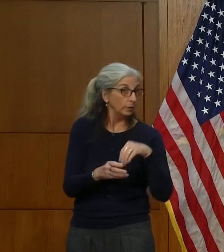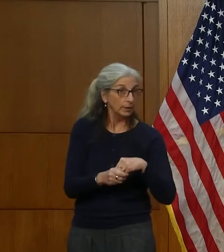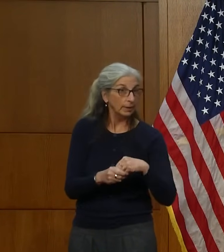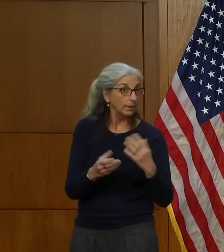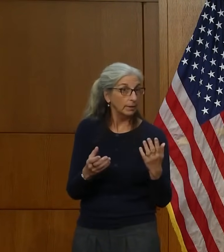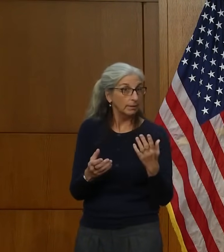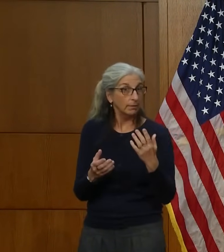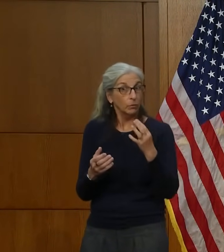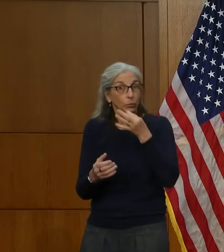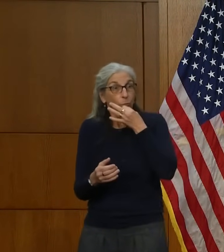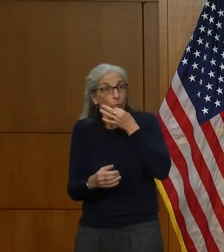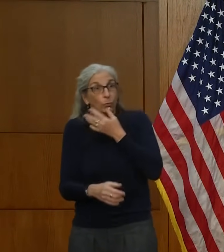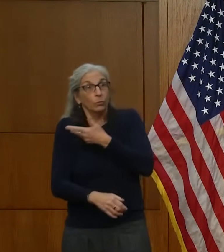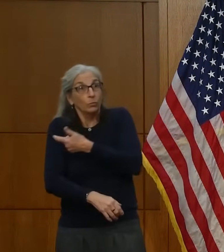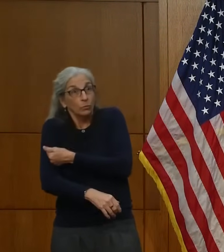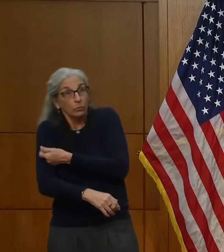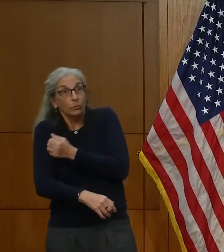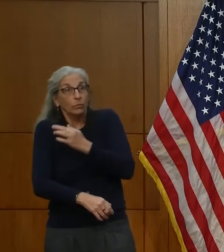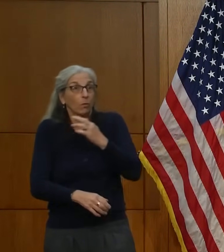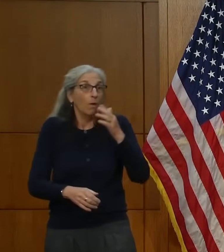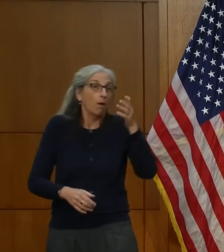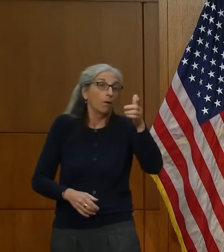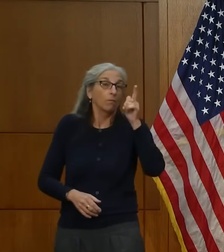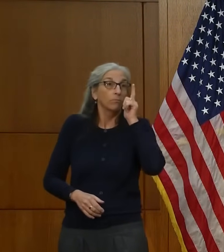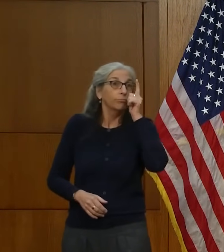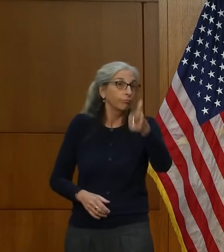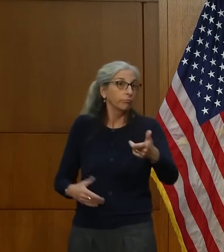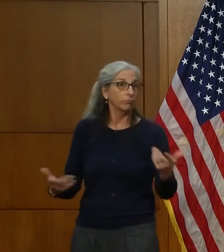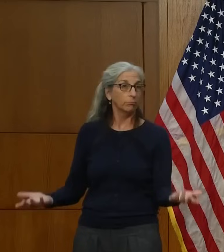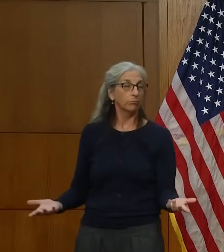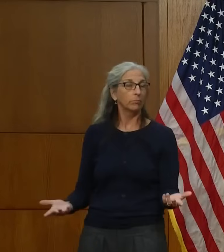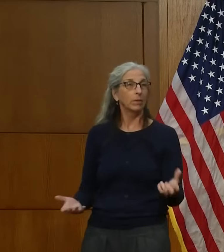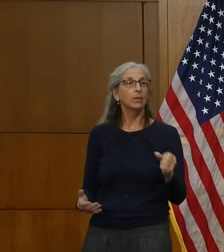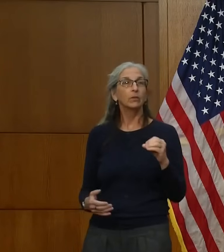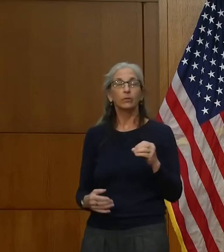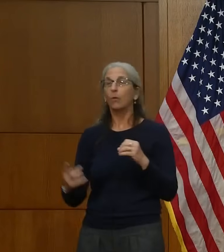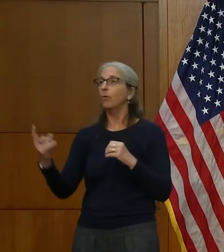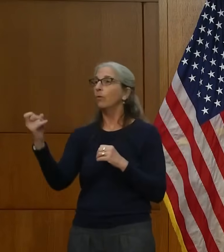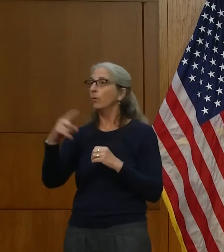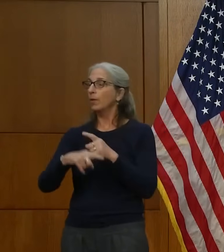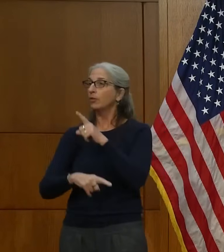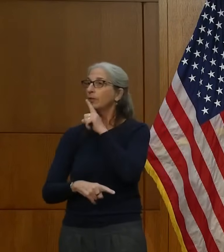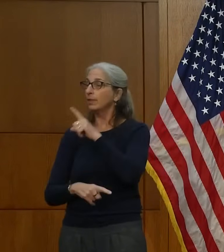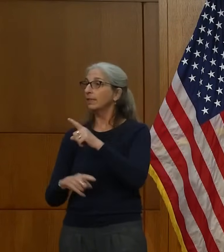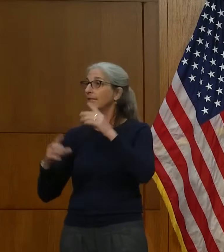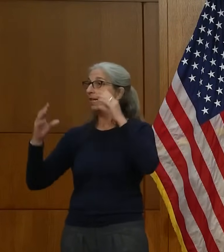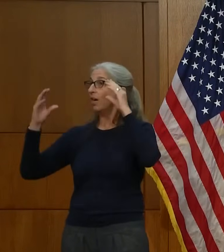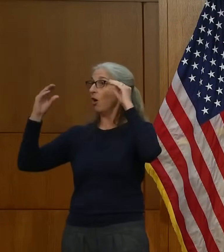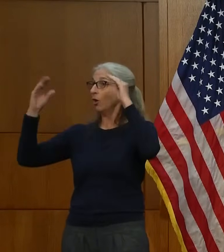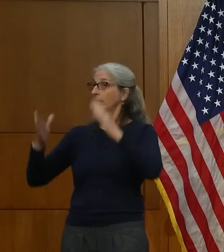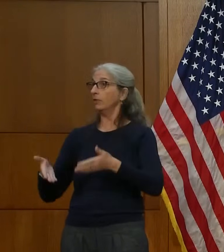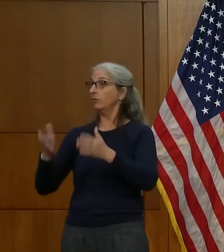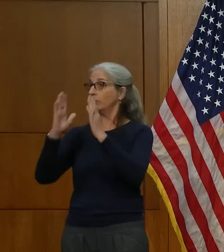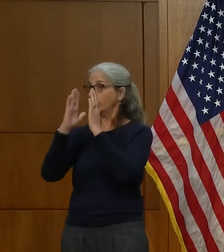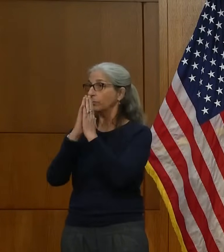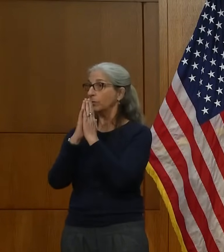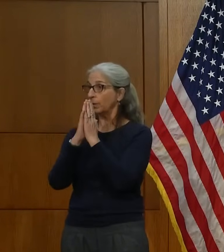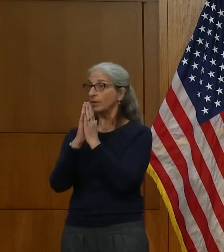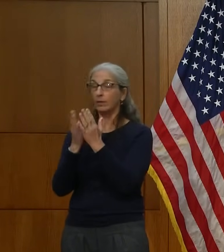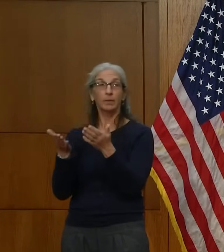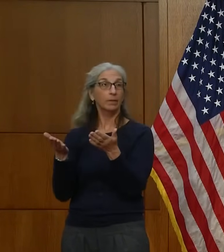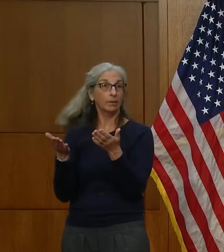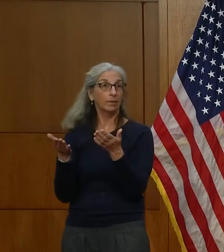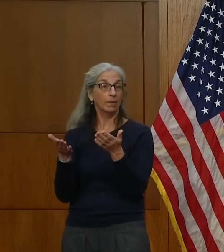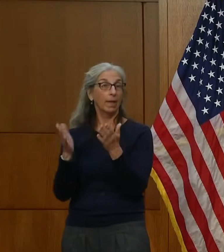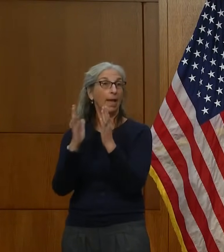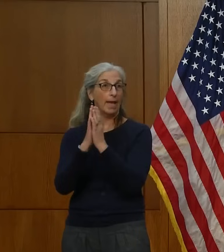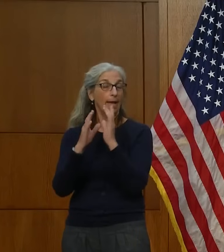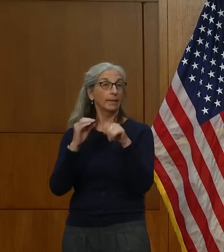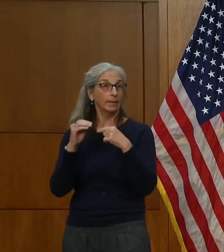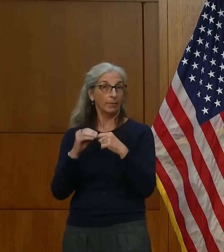FROM SORE. GOOD LORD. I